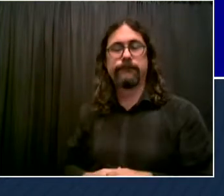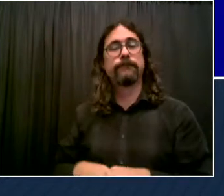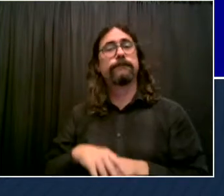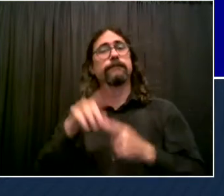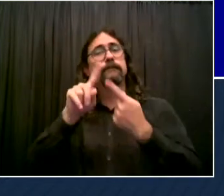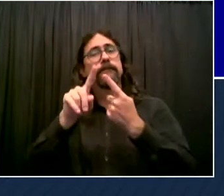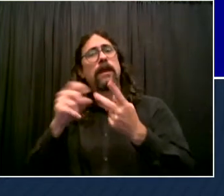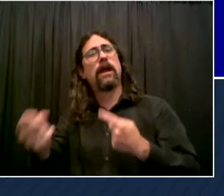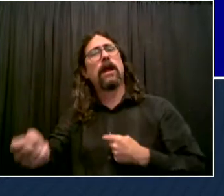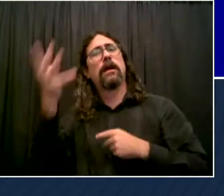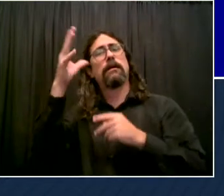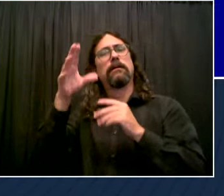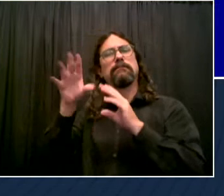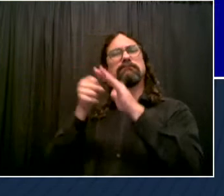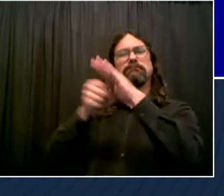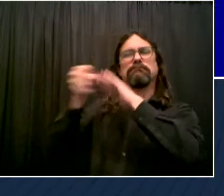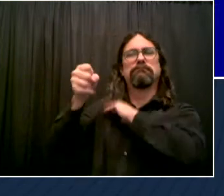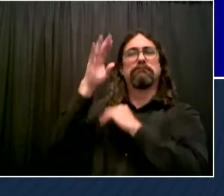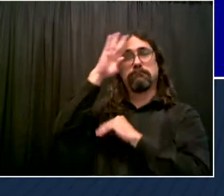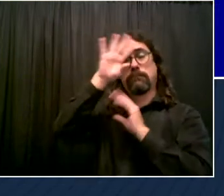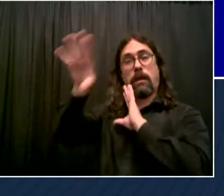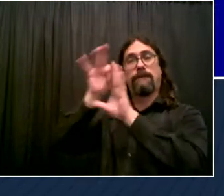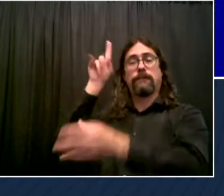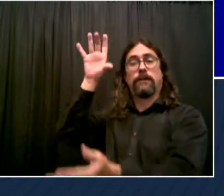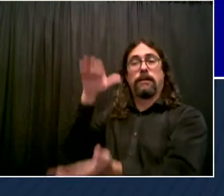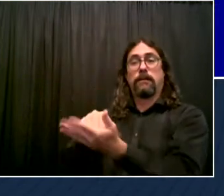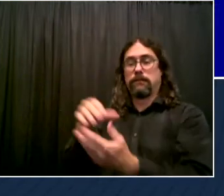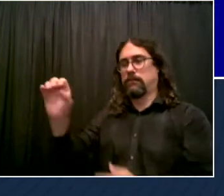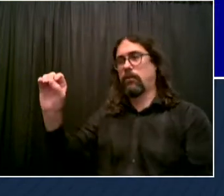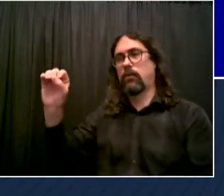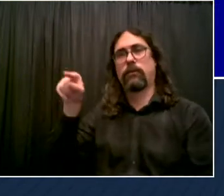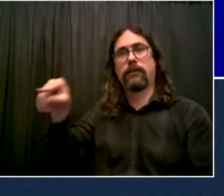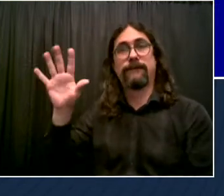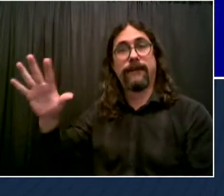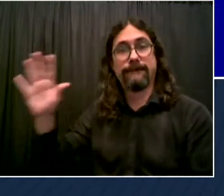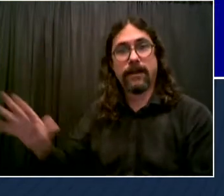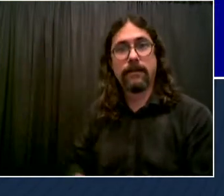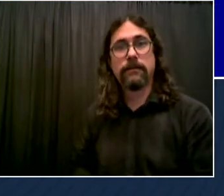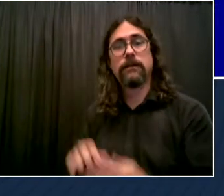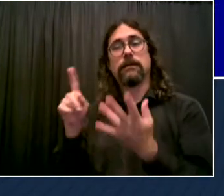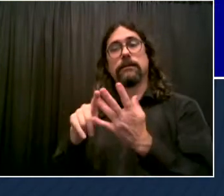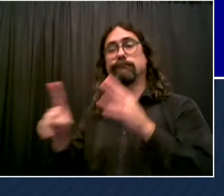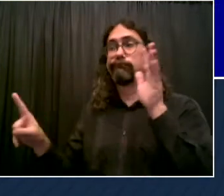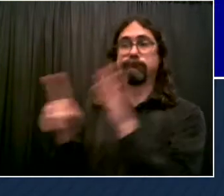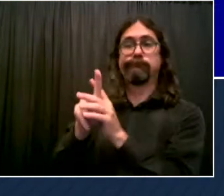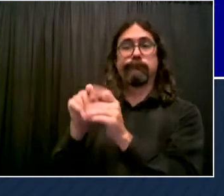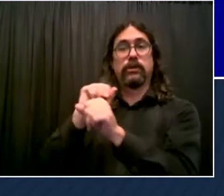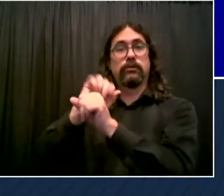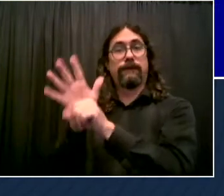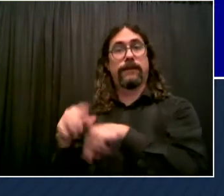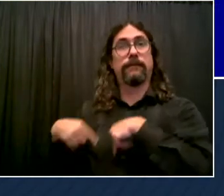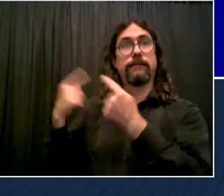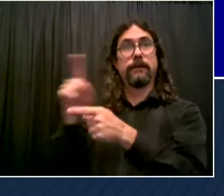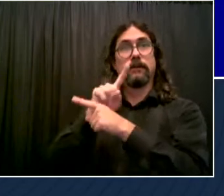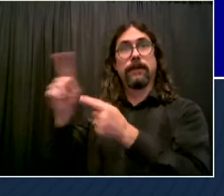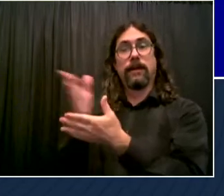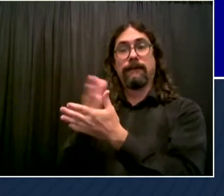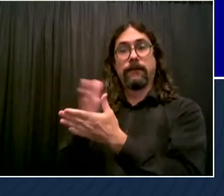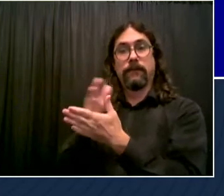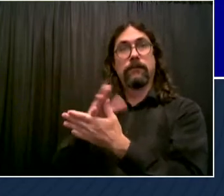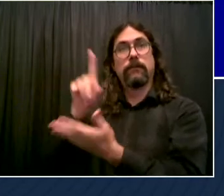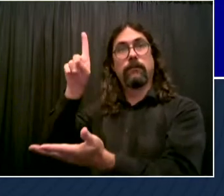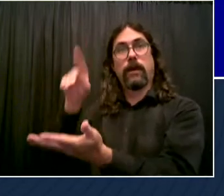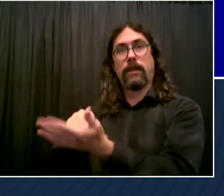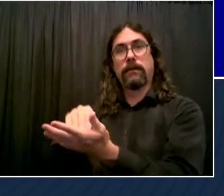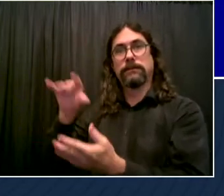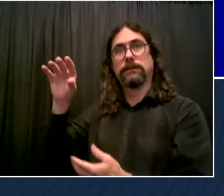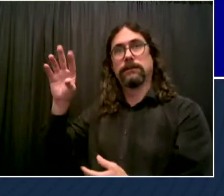POSITIVE ACTIVITY